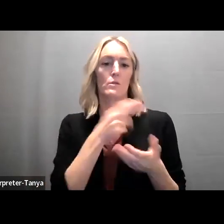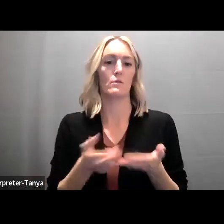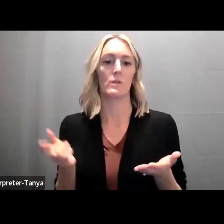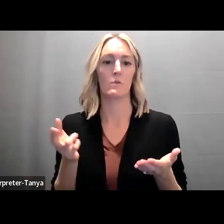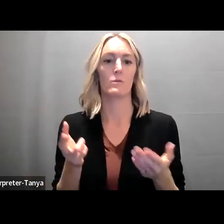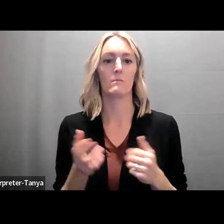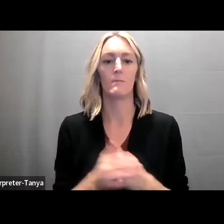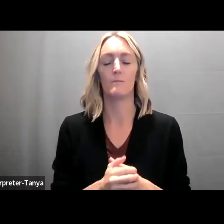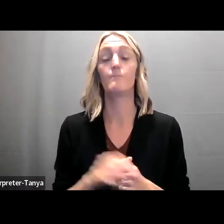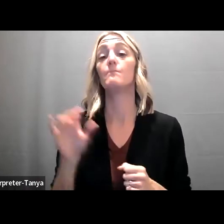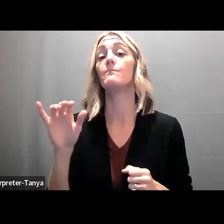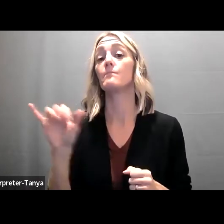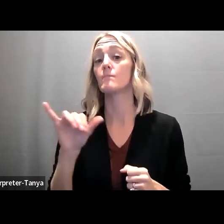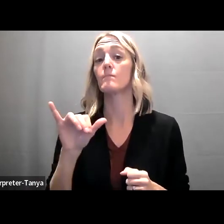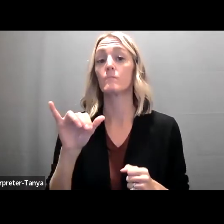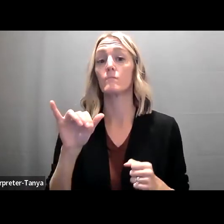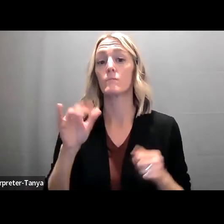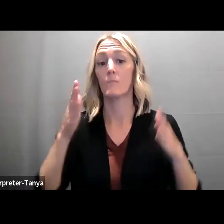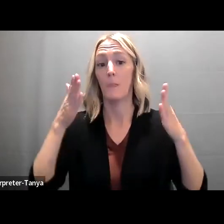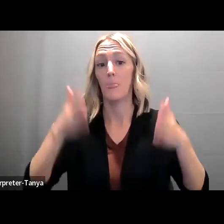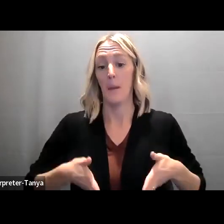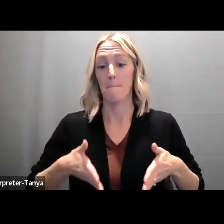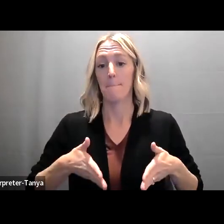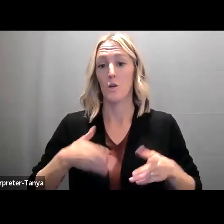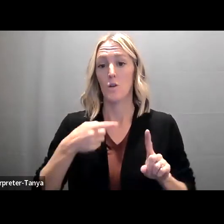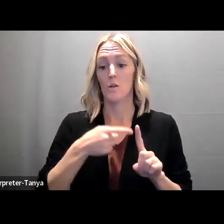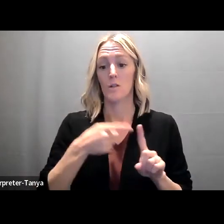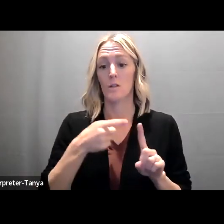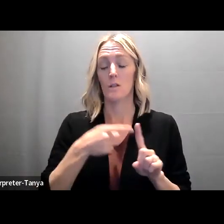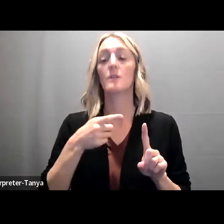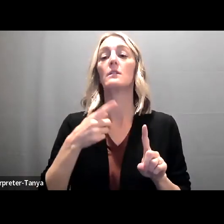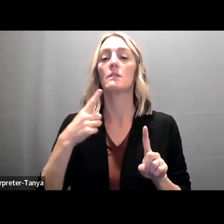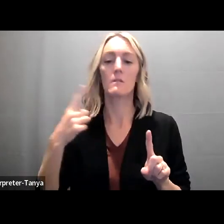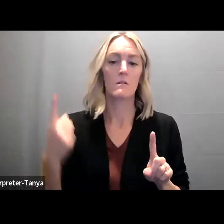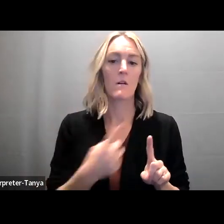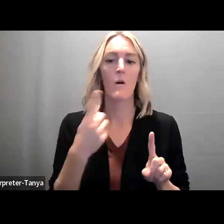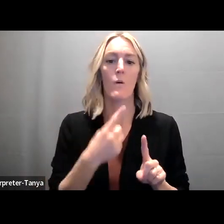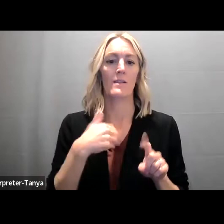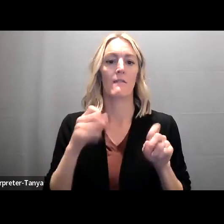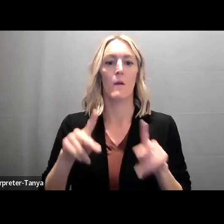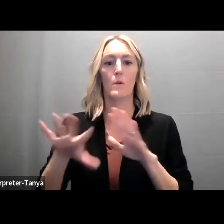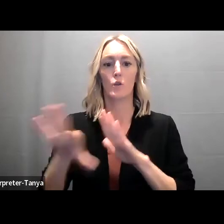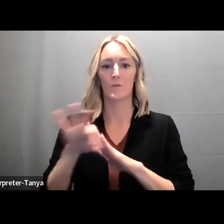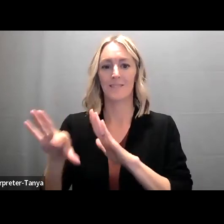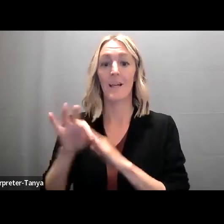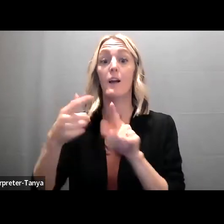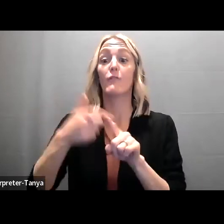It howls also always be selected by the person from options that include nondisability specific